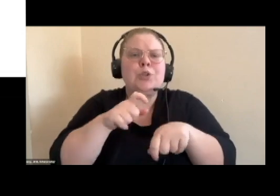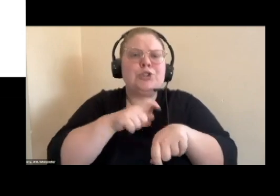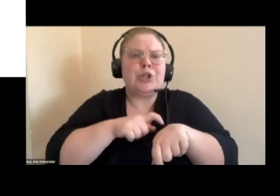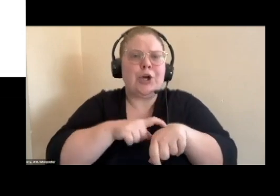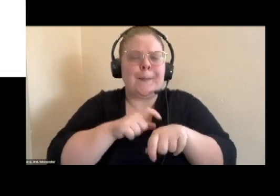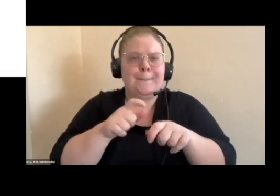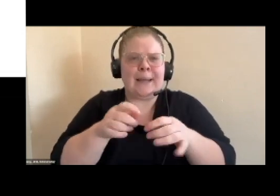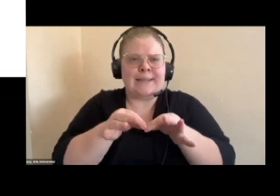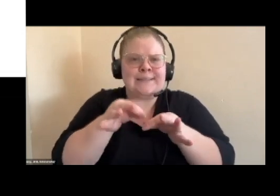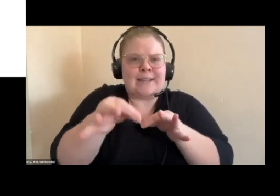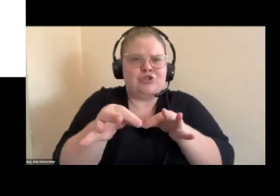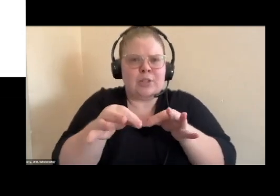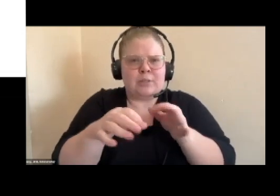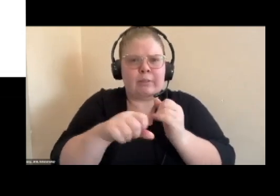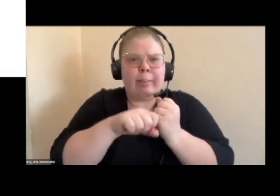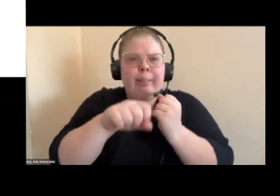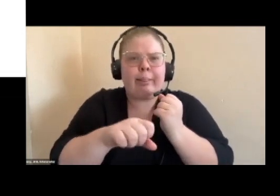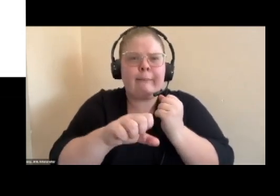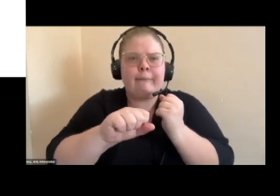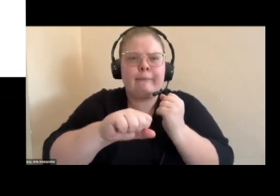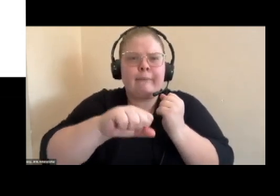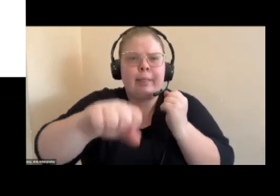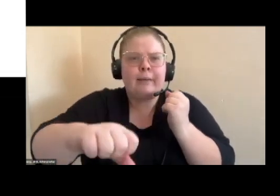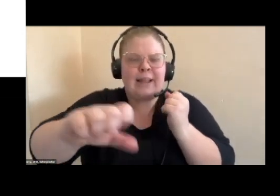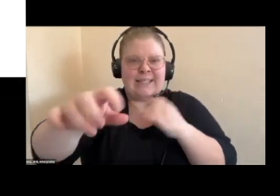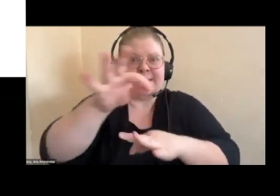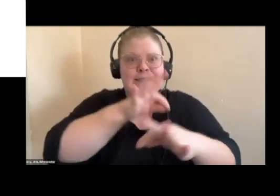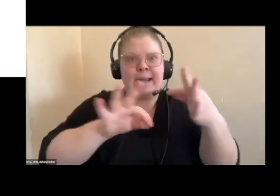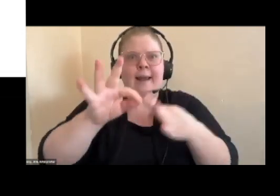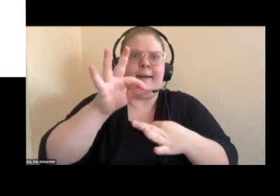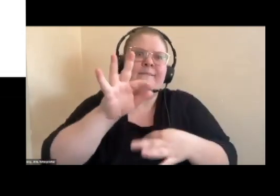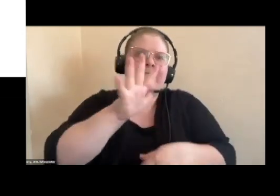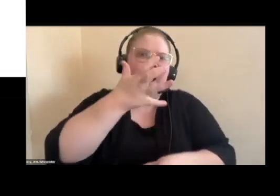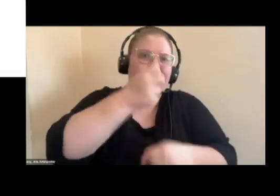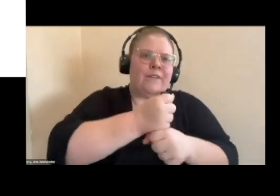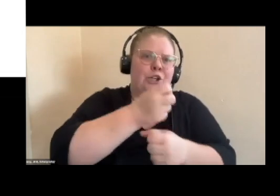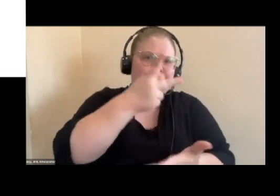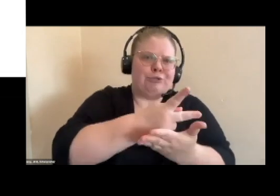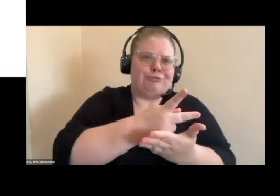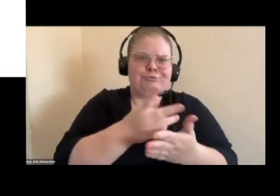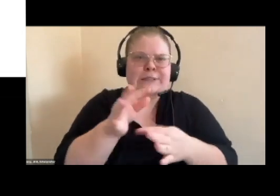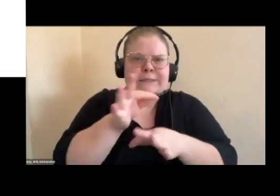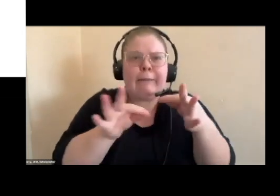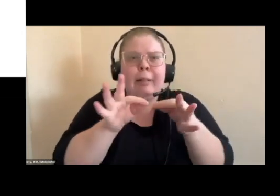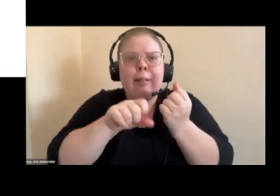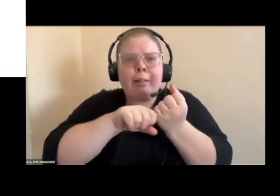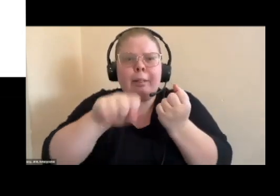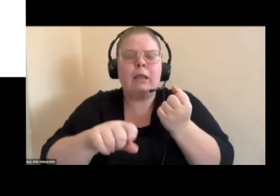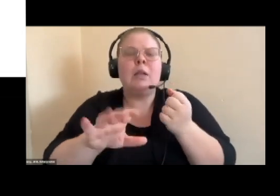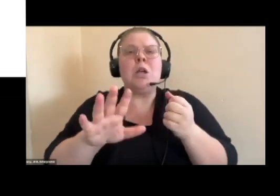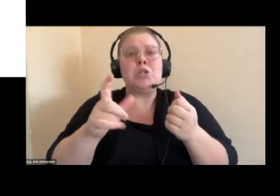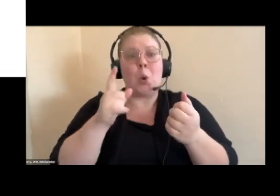And what we did is we did some research to show that these short term extensions